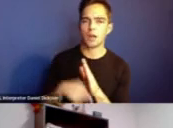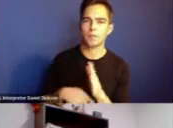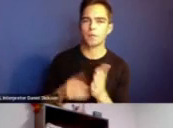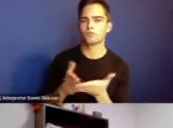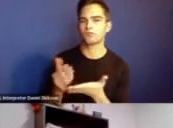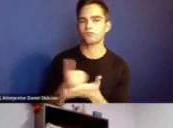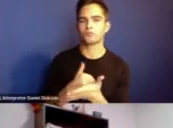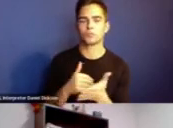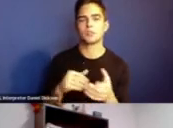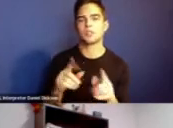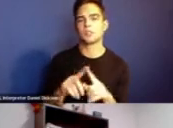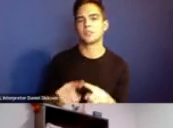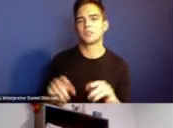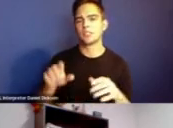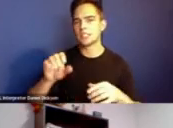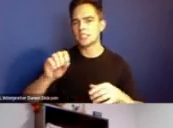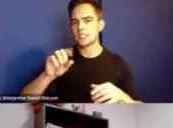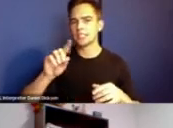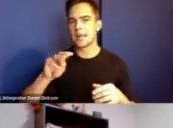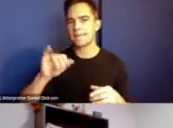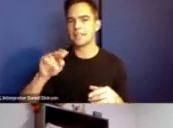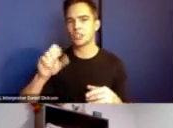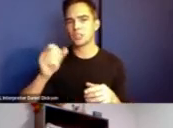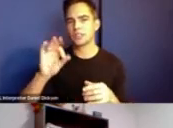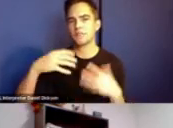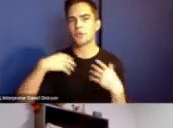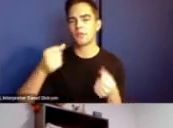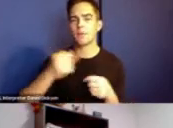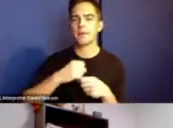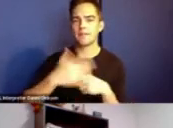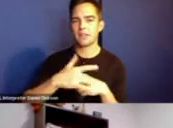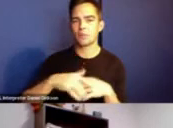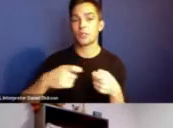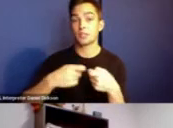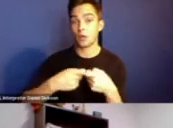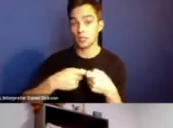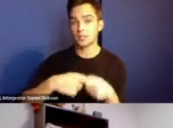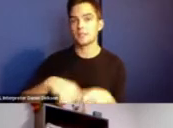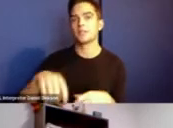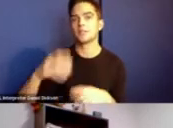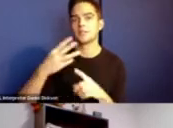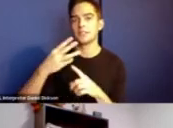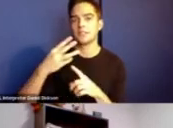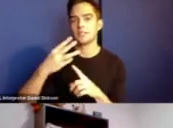system mentions that recovery, and made it available electronically, it was six months into the pandemic. So